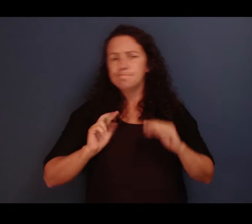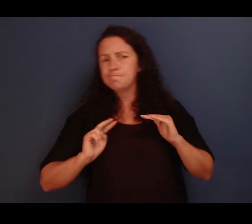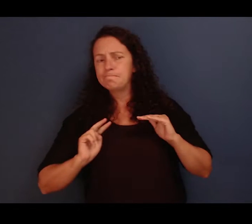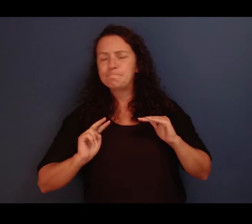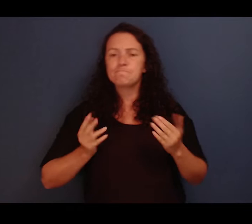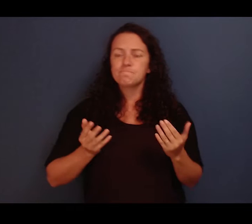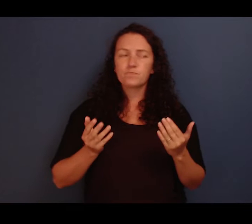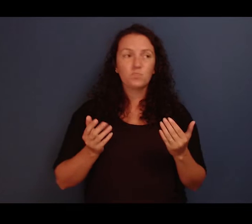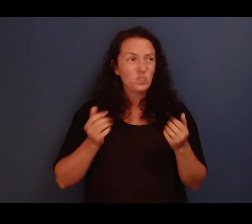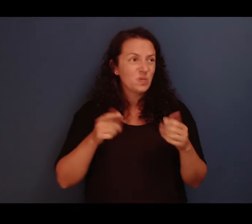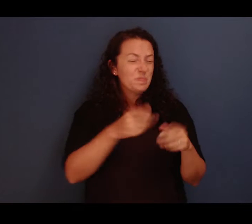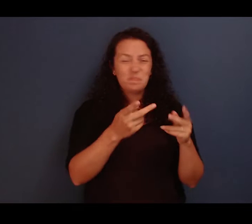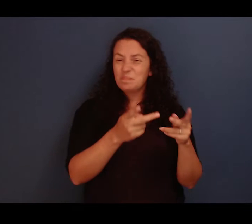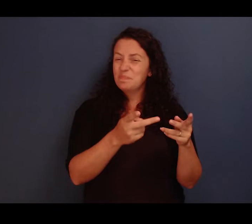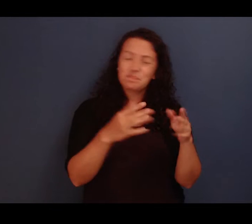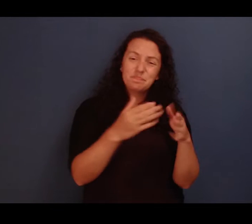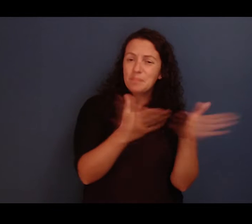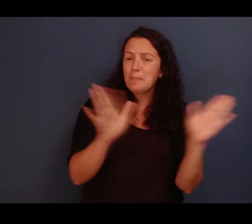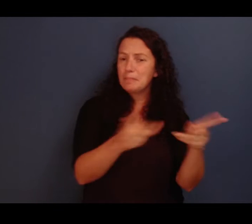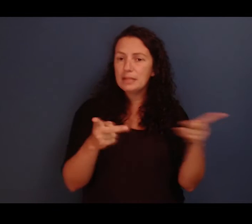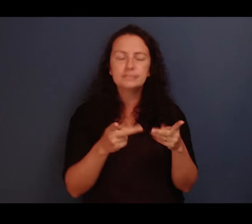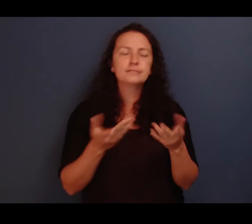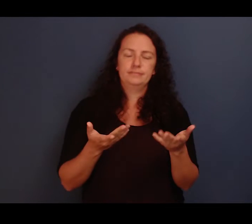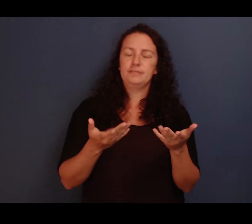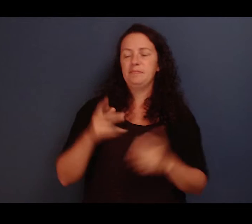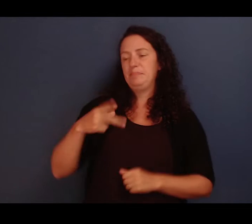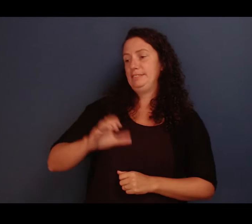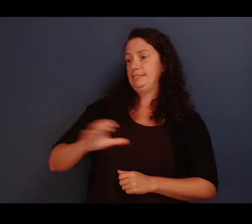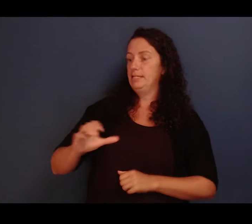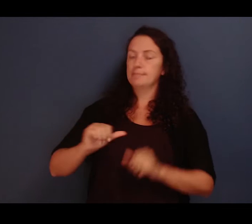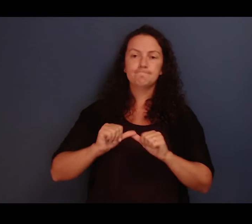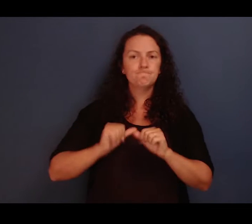like so many other public institutions, Portland Community College continued - even in the